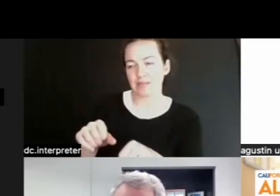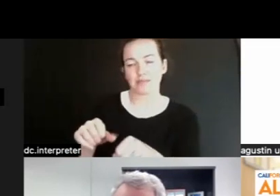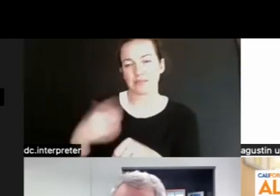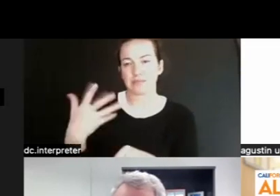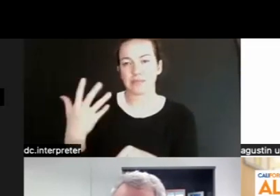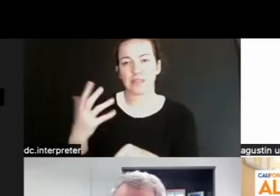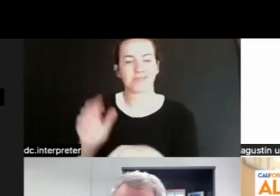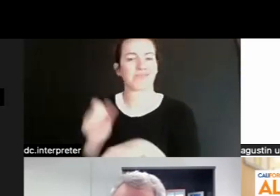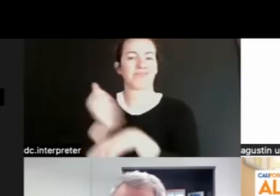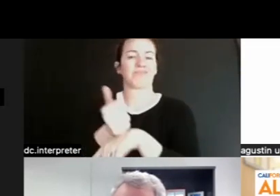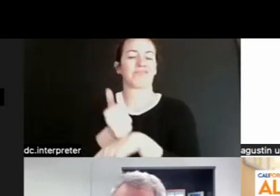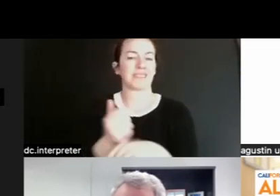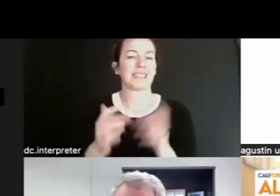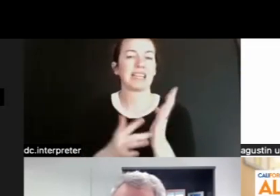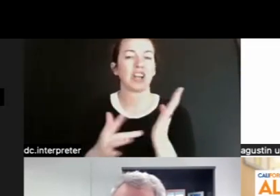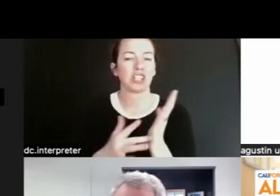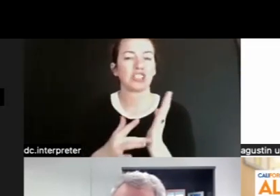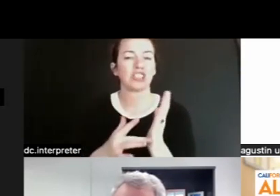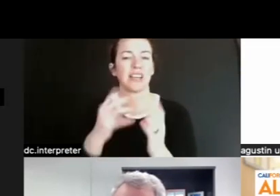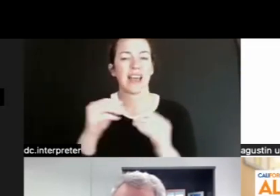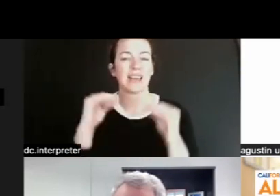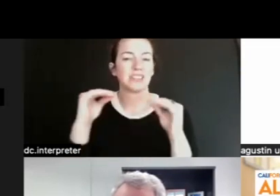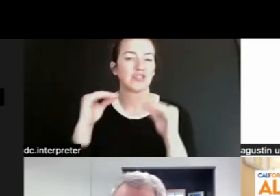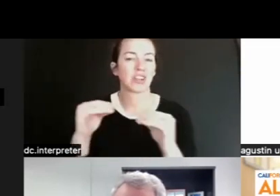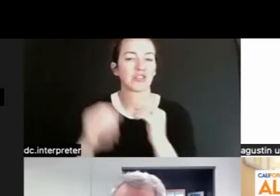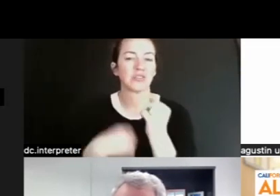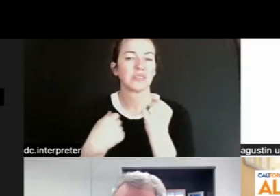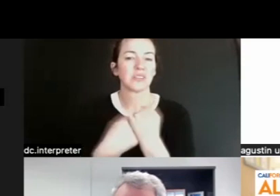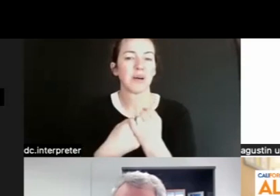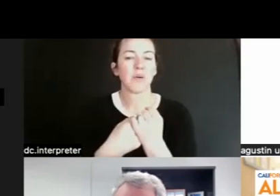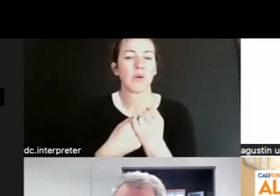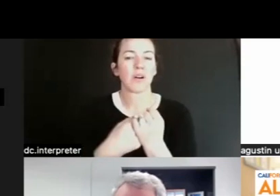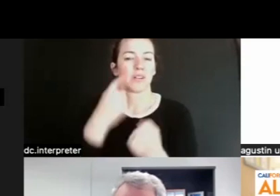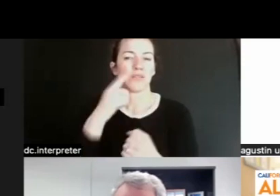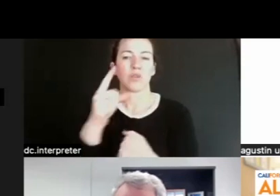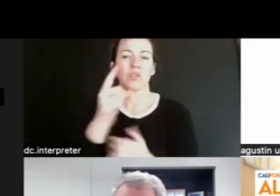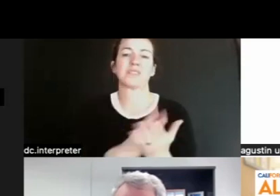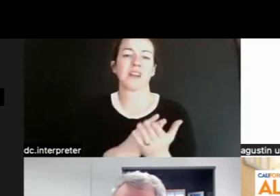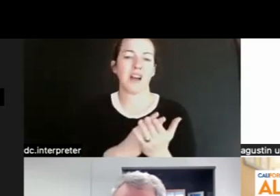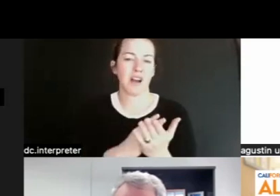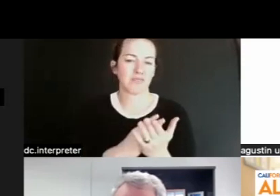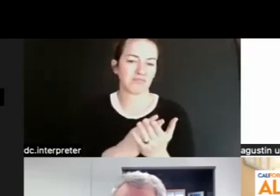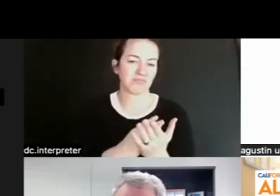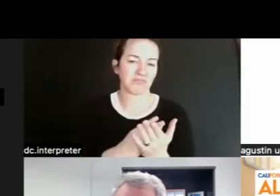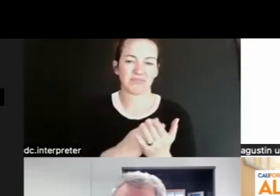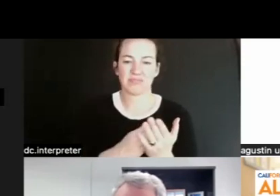embed the technology, the instructional support on to some of the, the, the strategies that are being